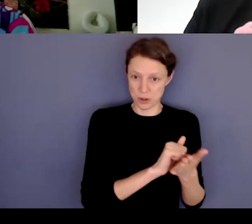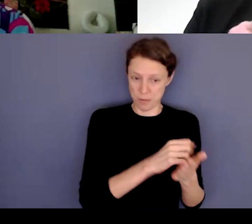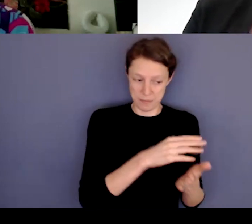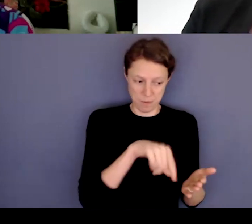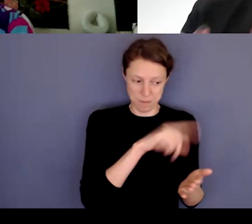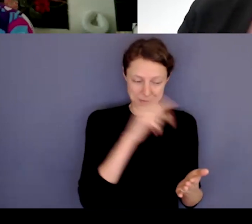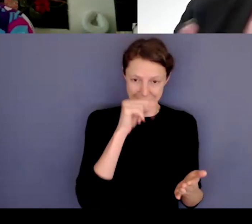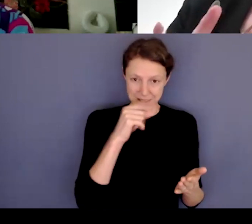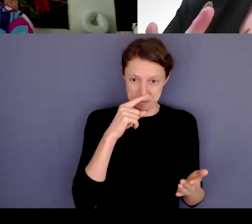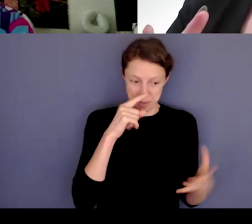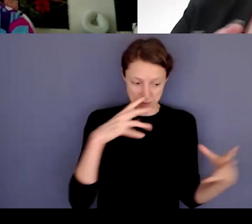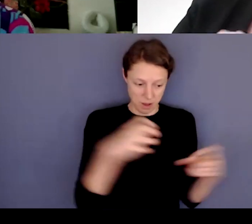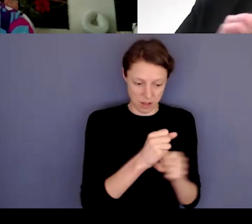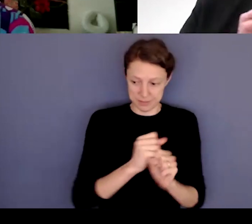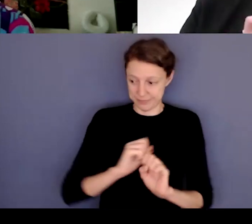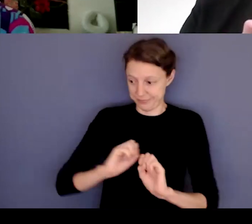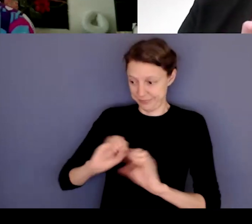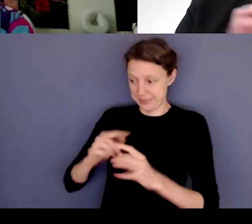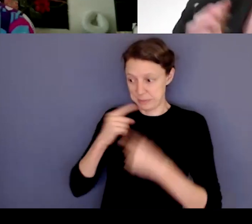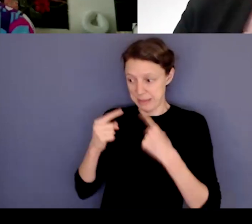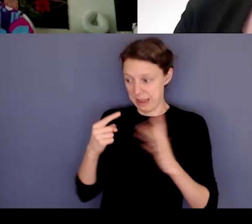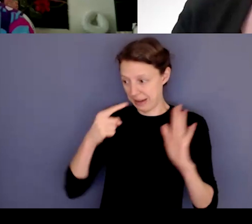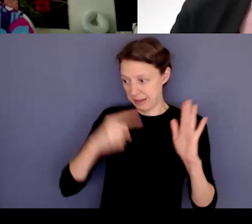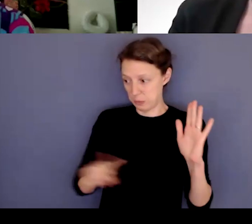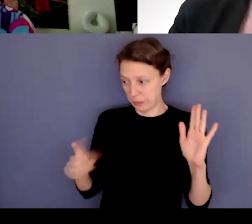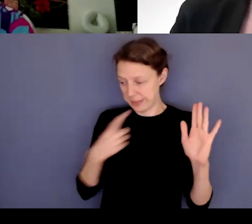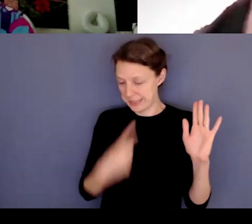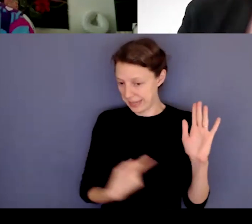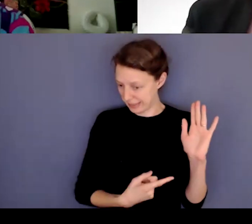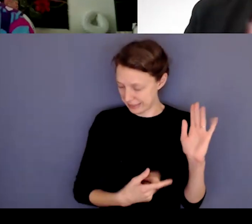consultation sessions, and then to kind of walk them through how